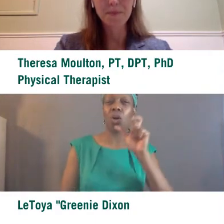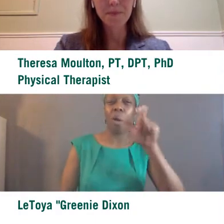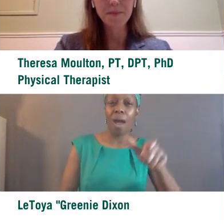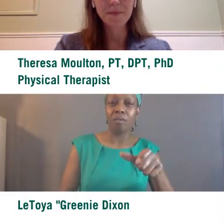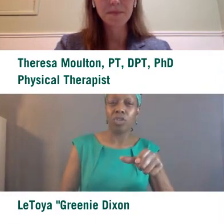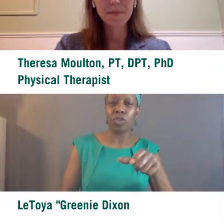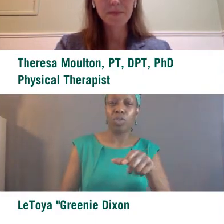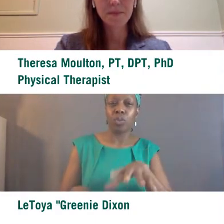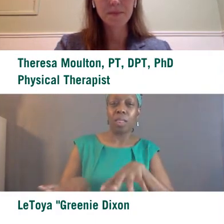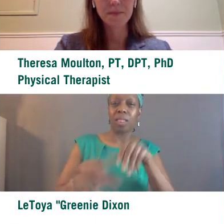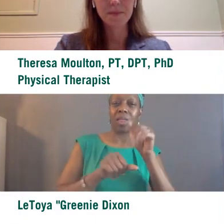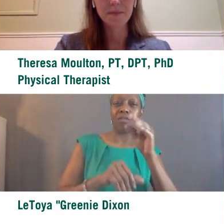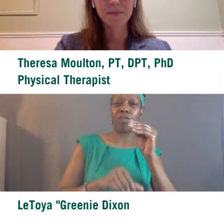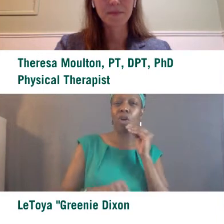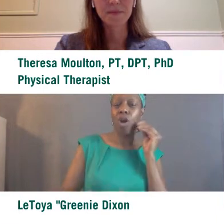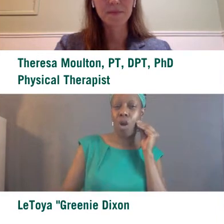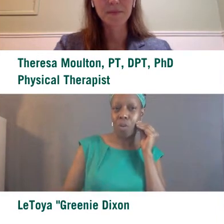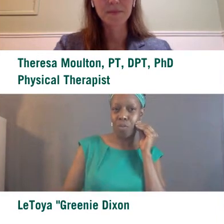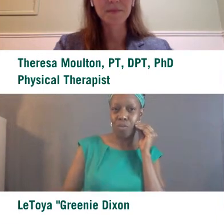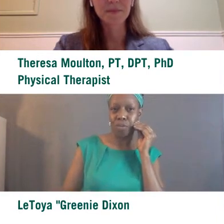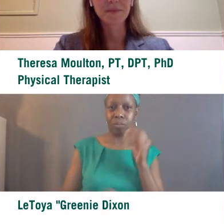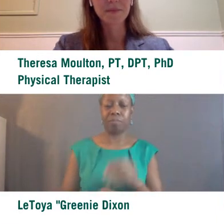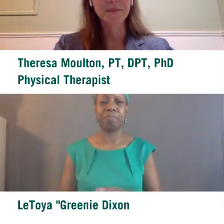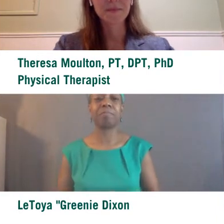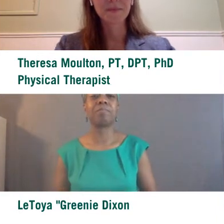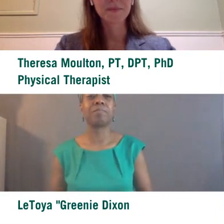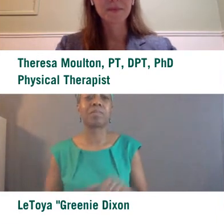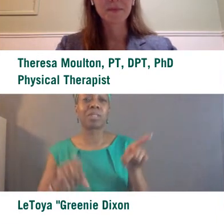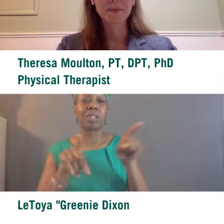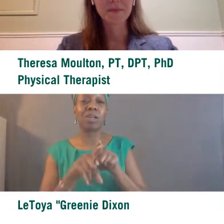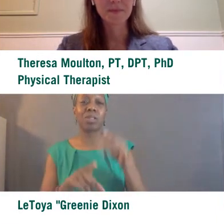And I also know there's been some organizations